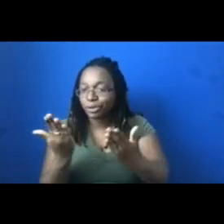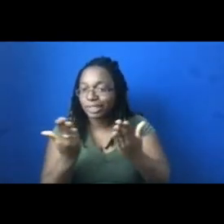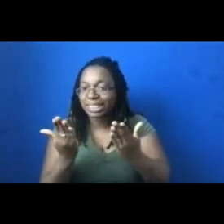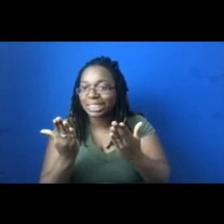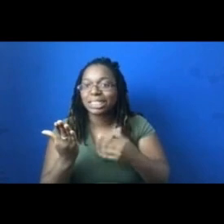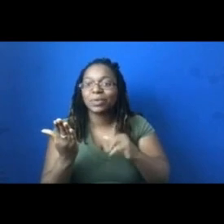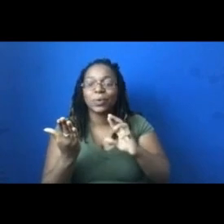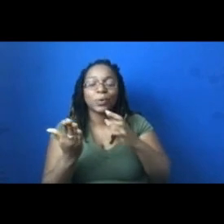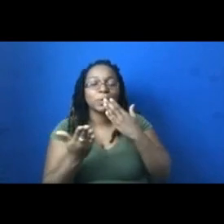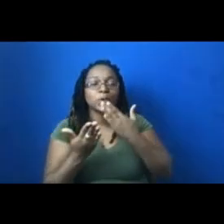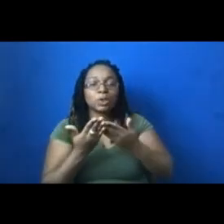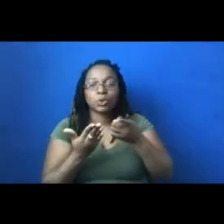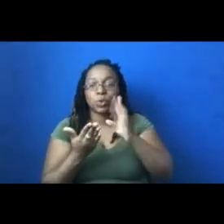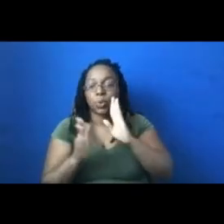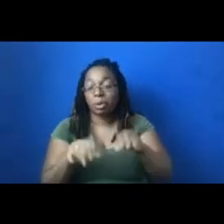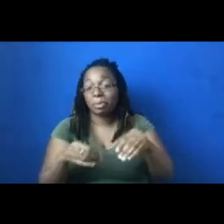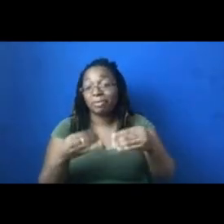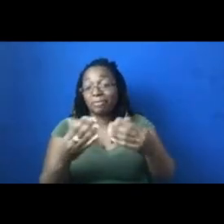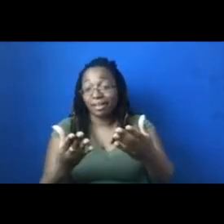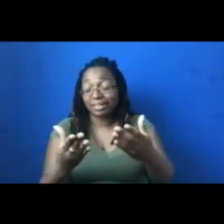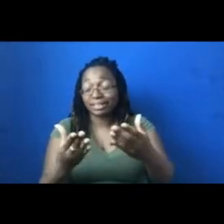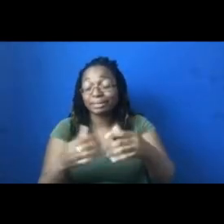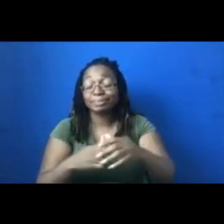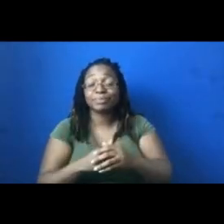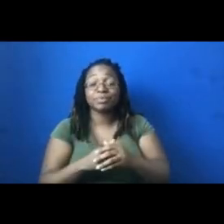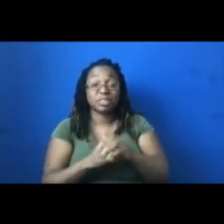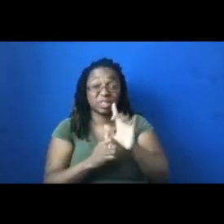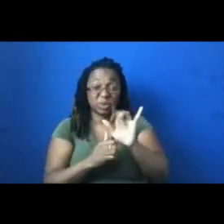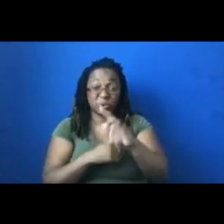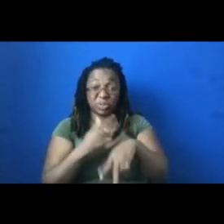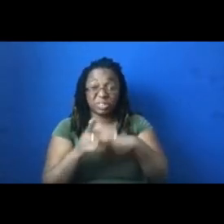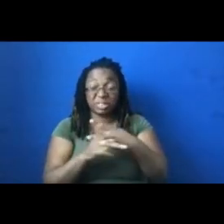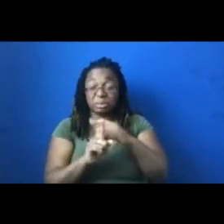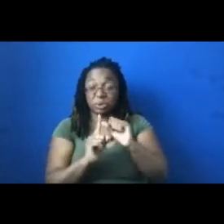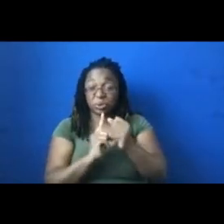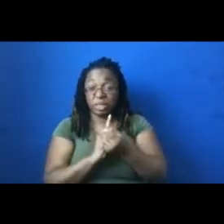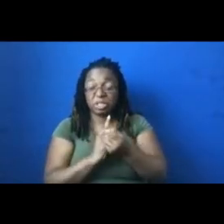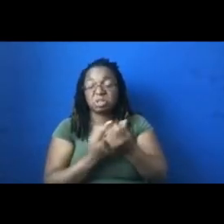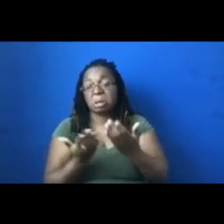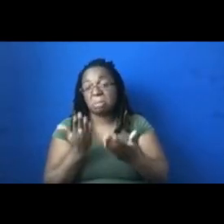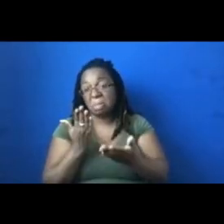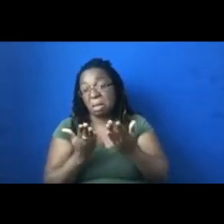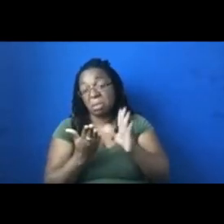provide. And in that case, there may be a permanent loss of